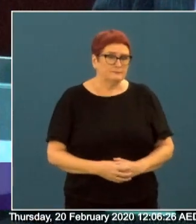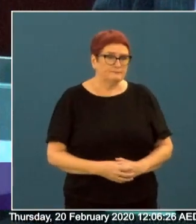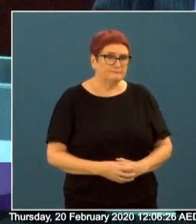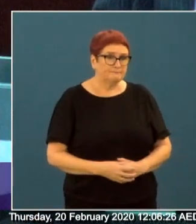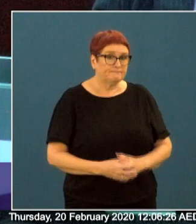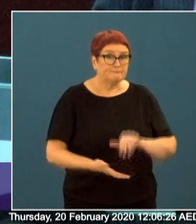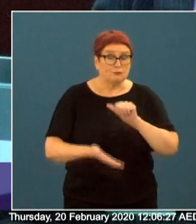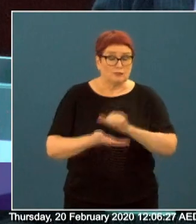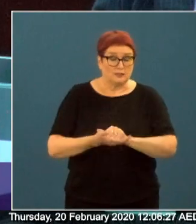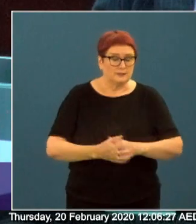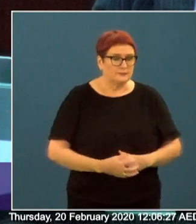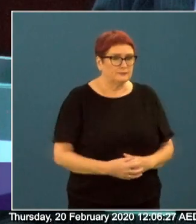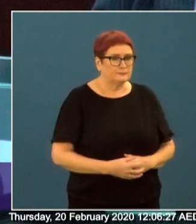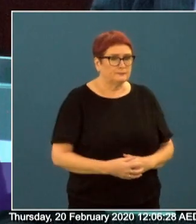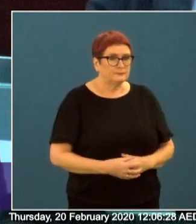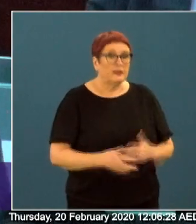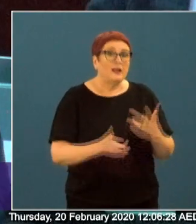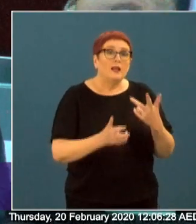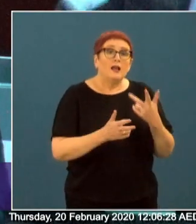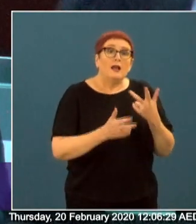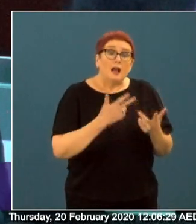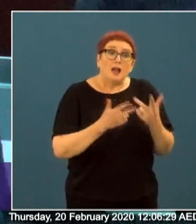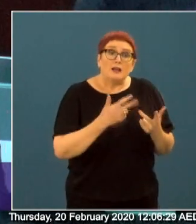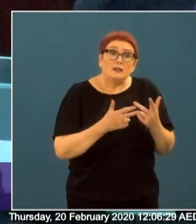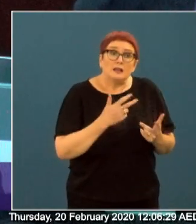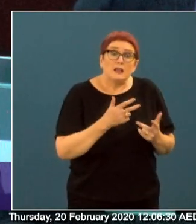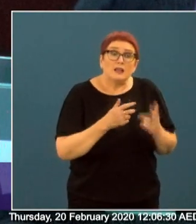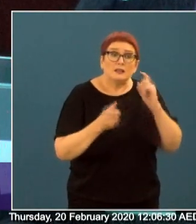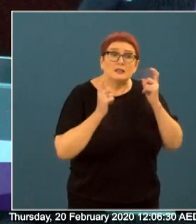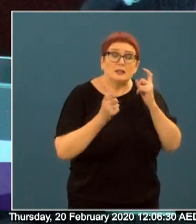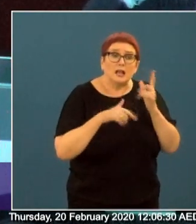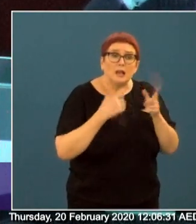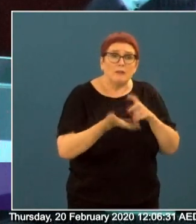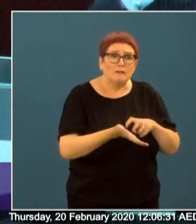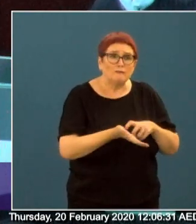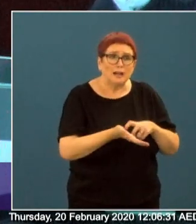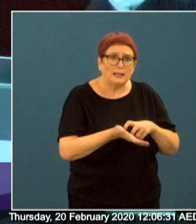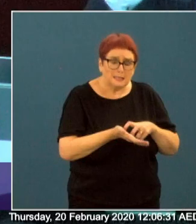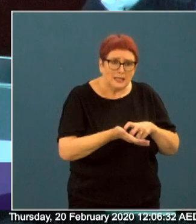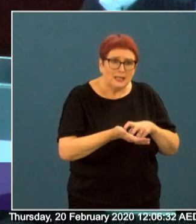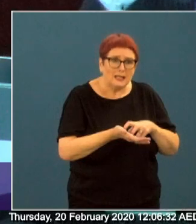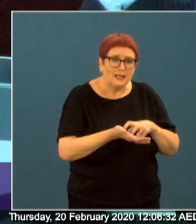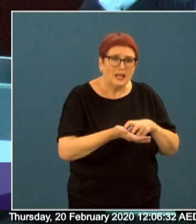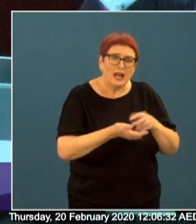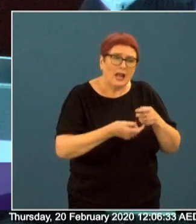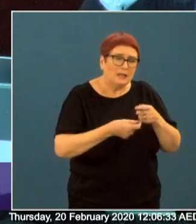which I think is the subject of some of your work now, and that's frailty and premature ageing in the cohort of people